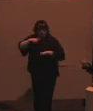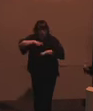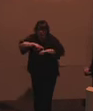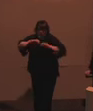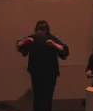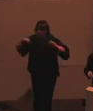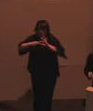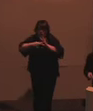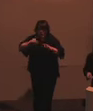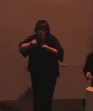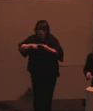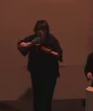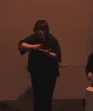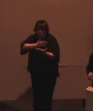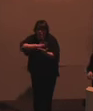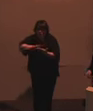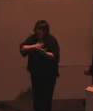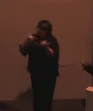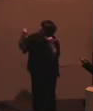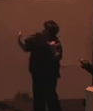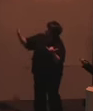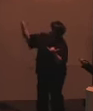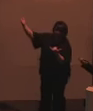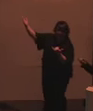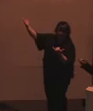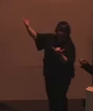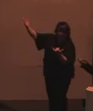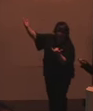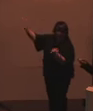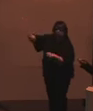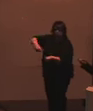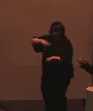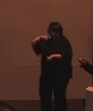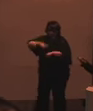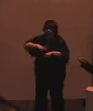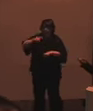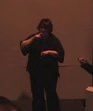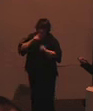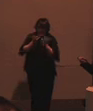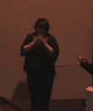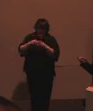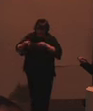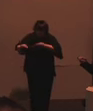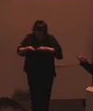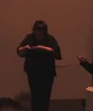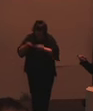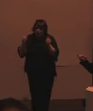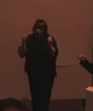But now the time is flowing in the relationship